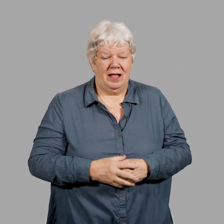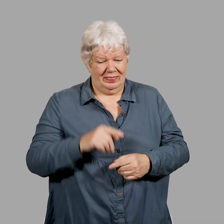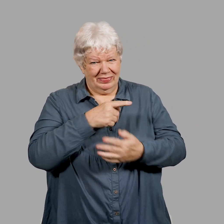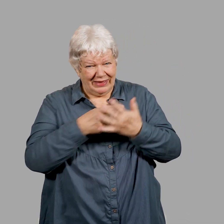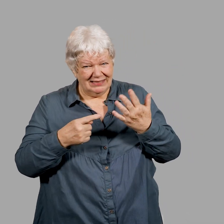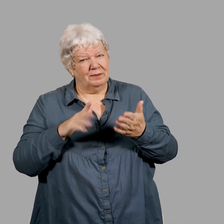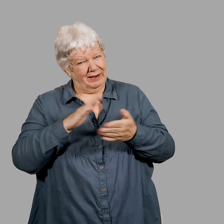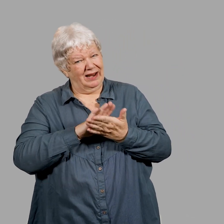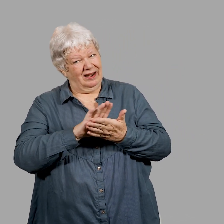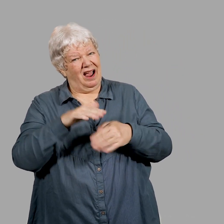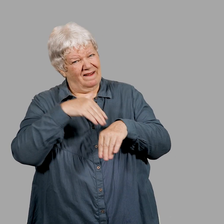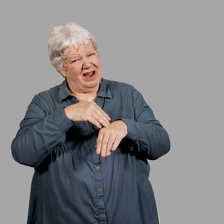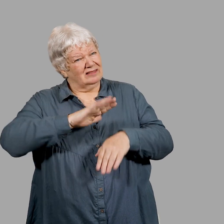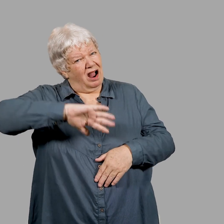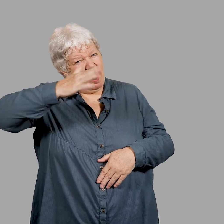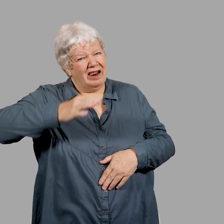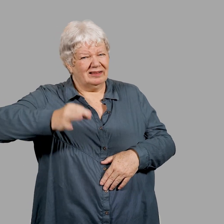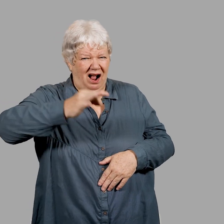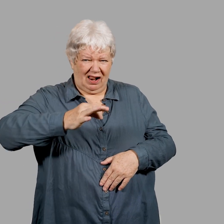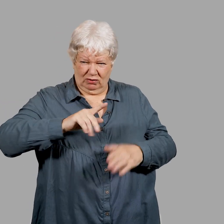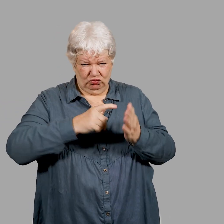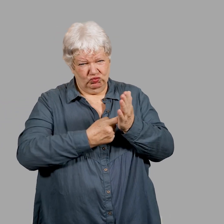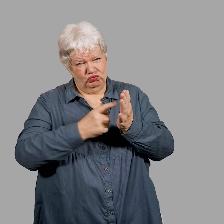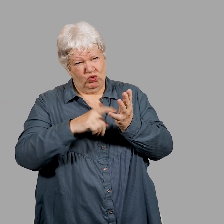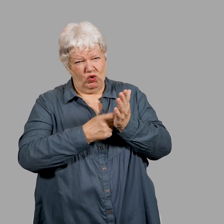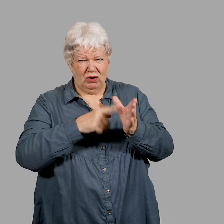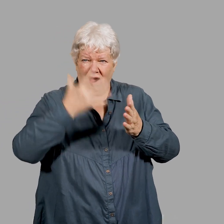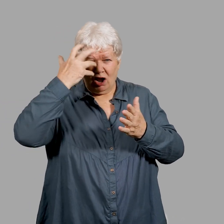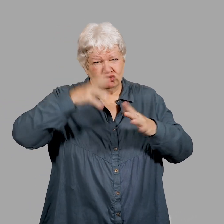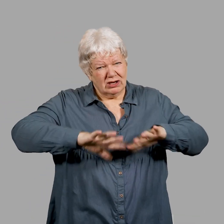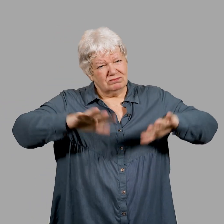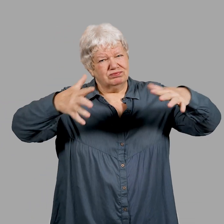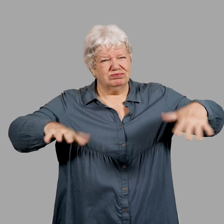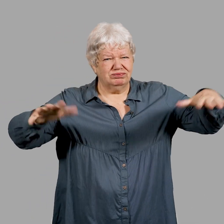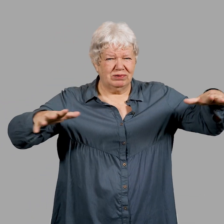These issues affecting rural and less centralised communities in Scotland